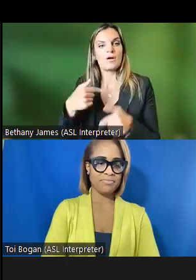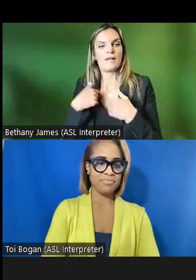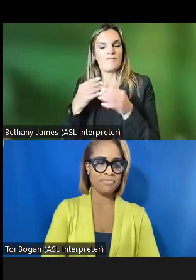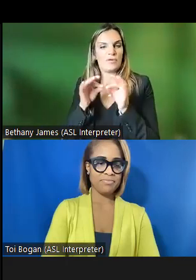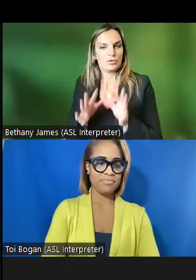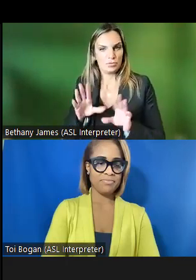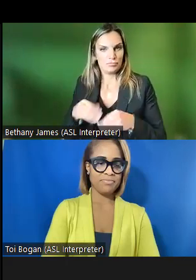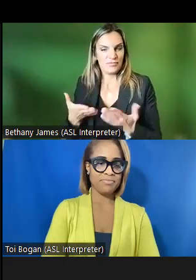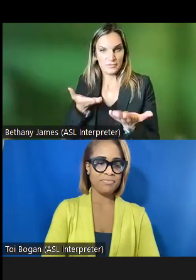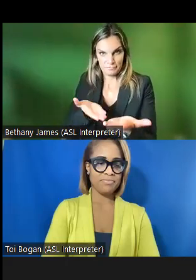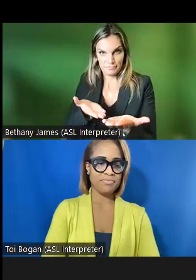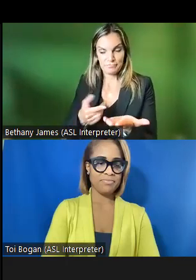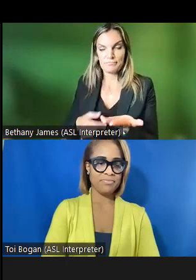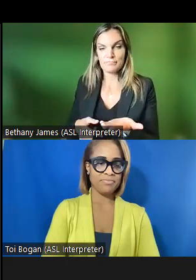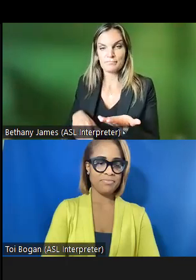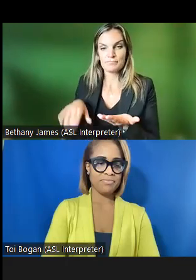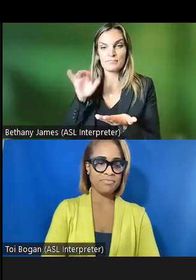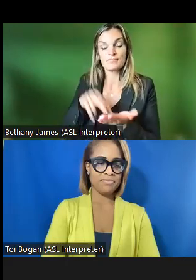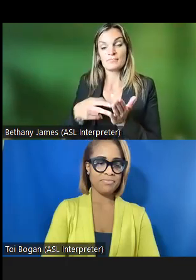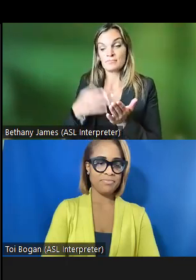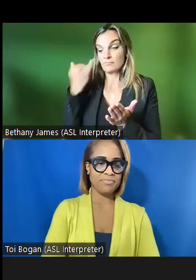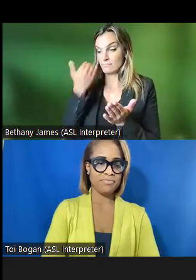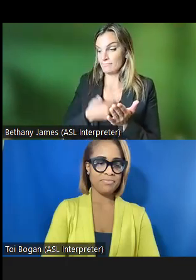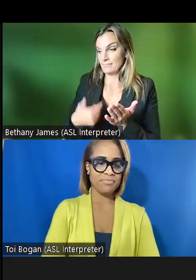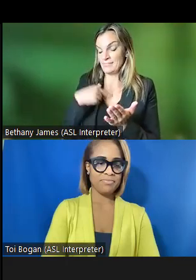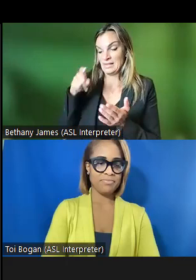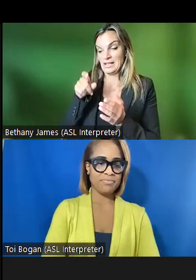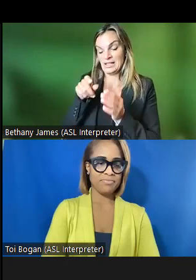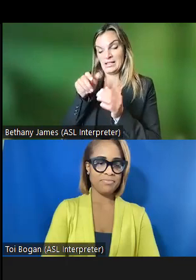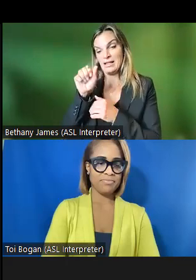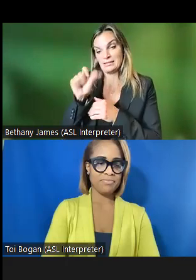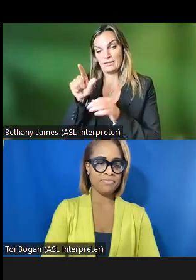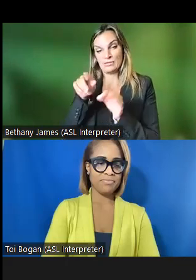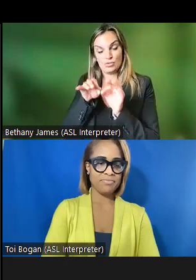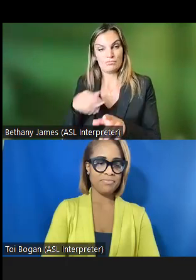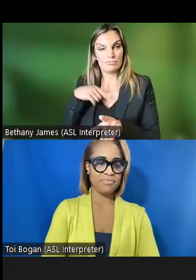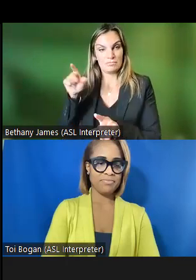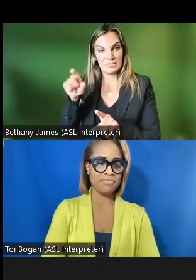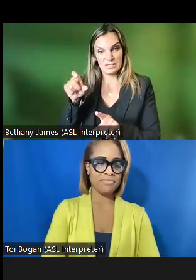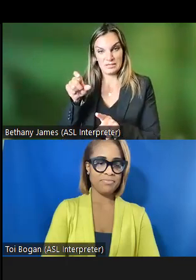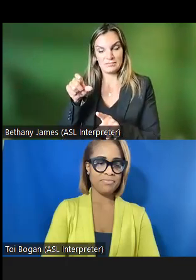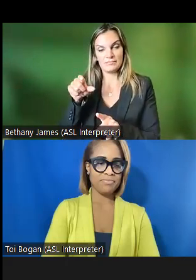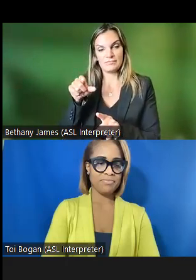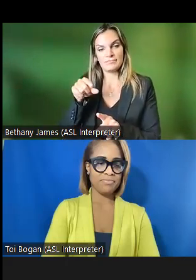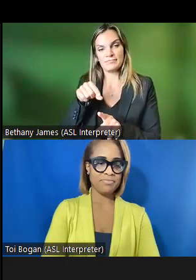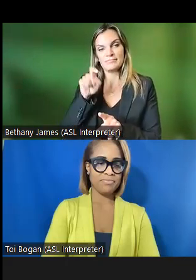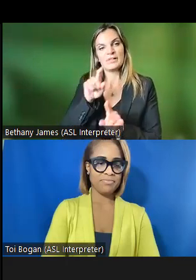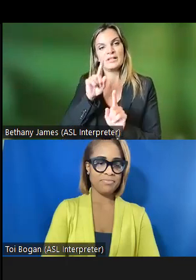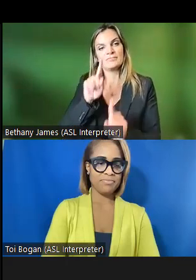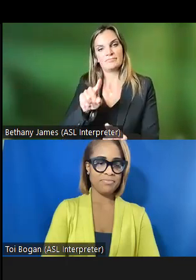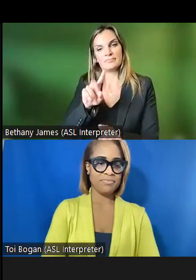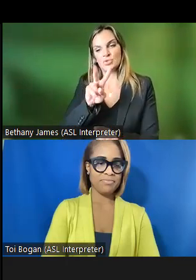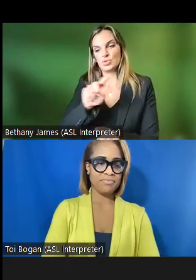So a person who requires ASL is welcome, and they can attend the 2 to 4 session, but they